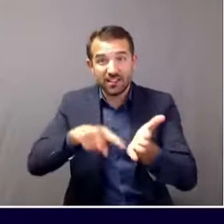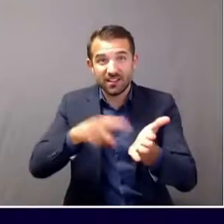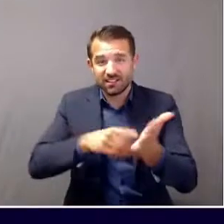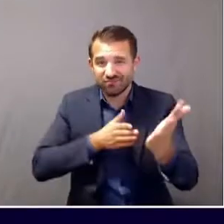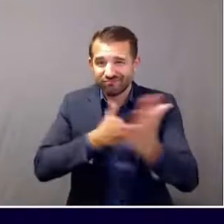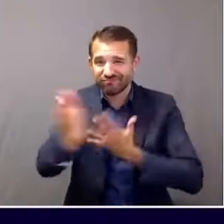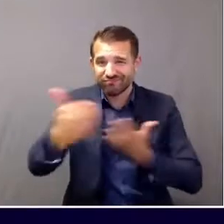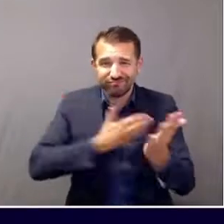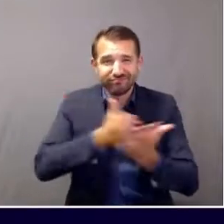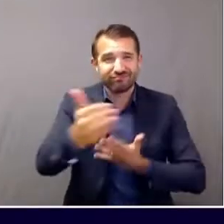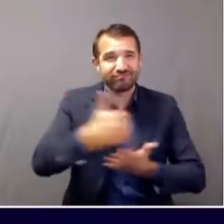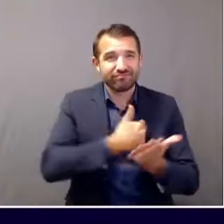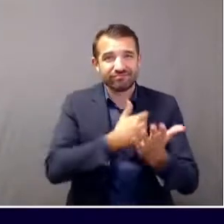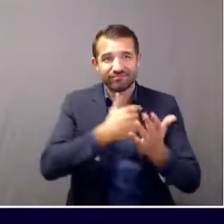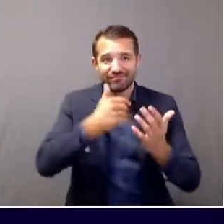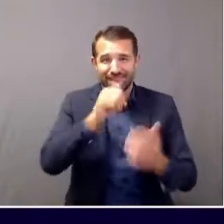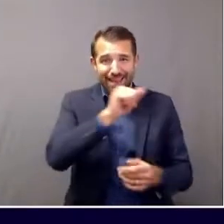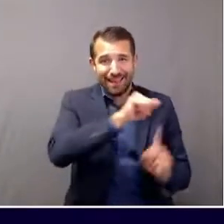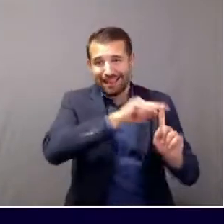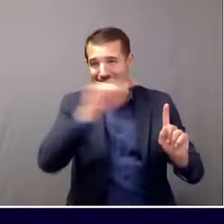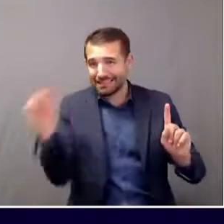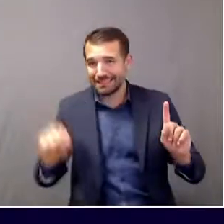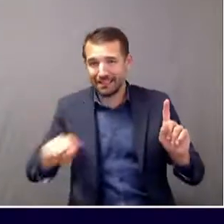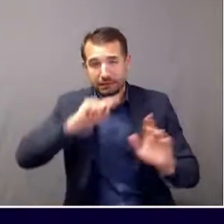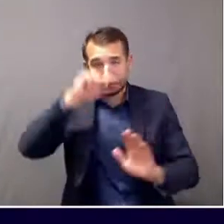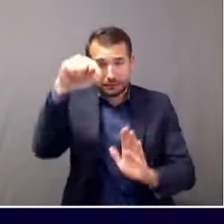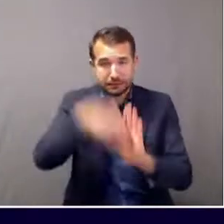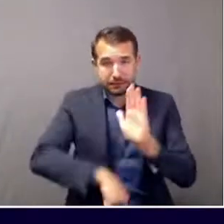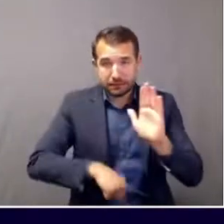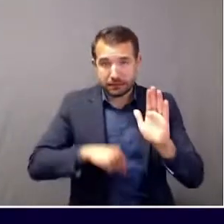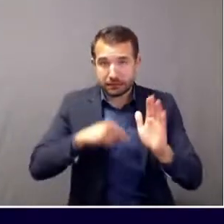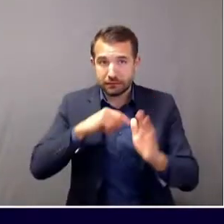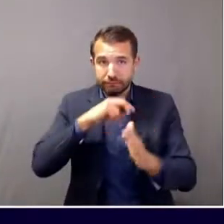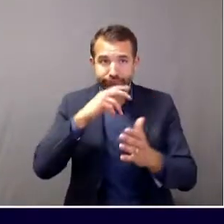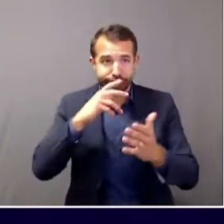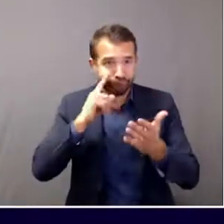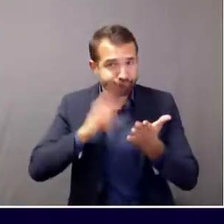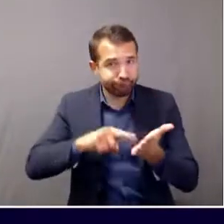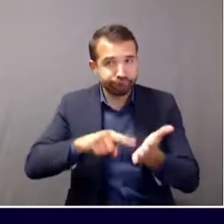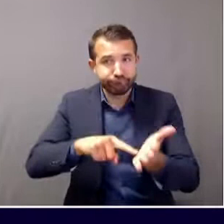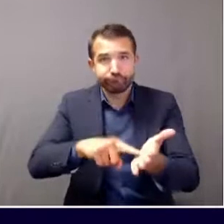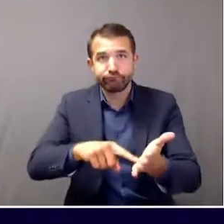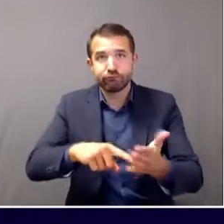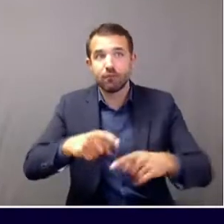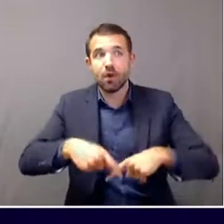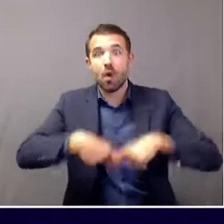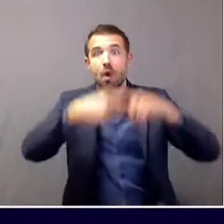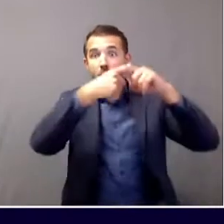then it may be one where the